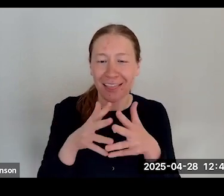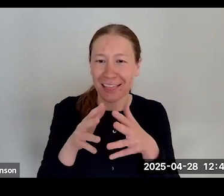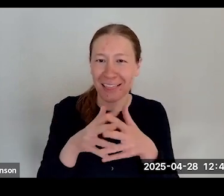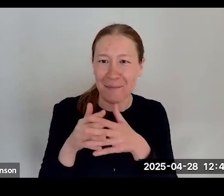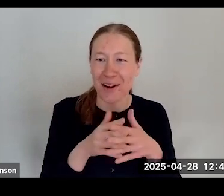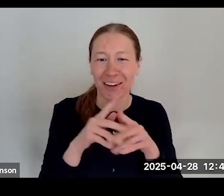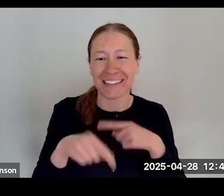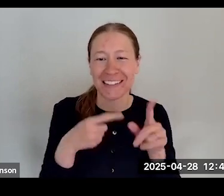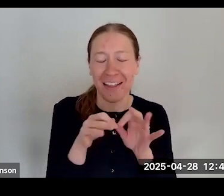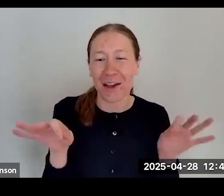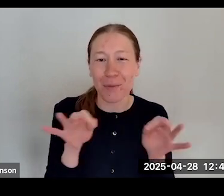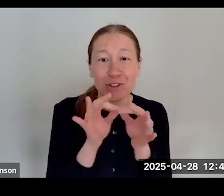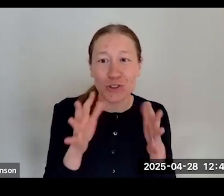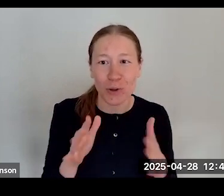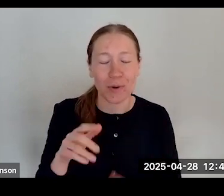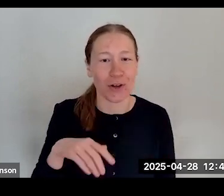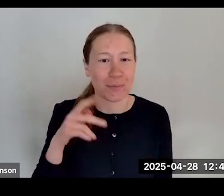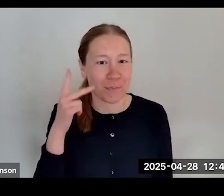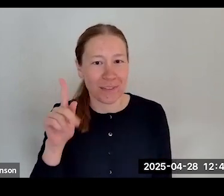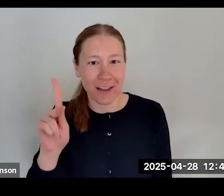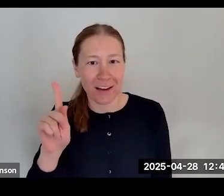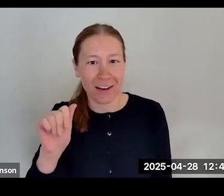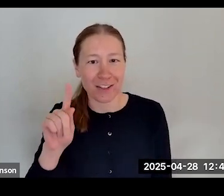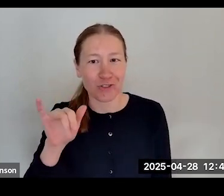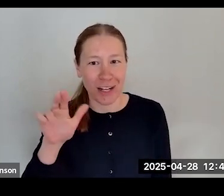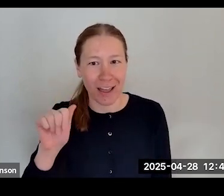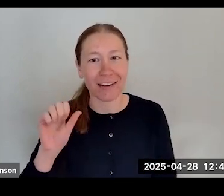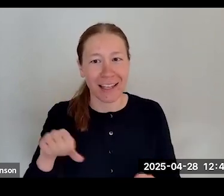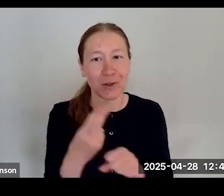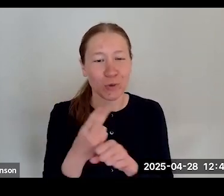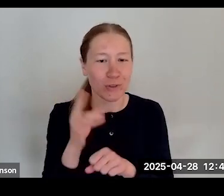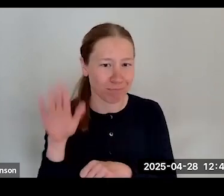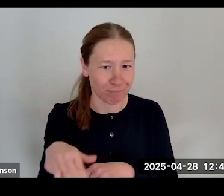if you would like to utilize this service throughout. During today's presentation,